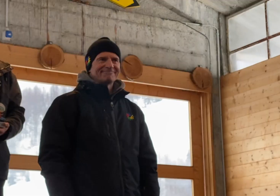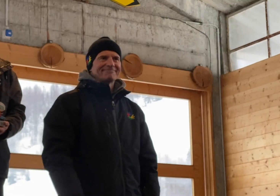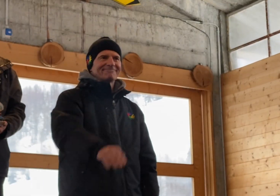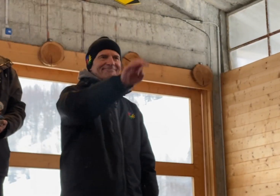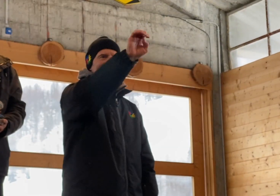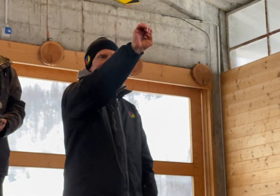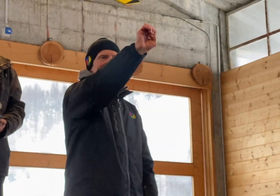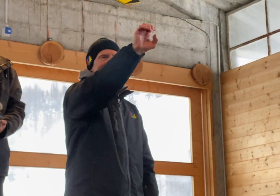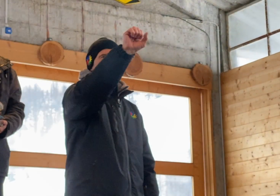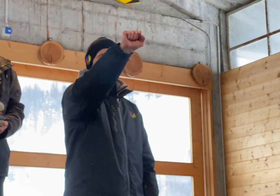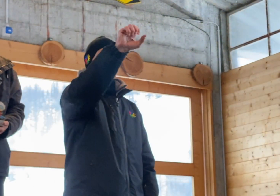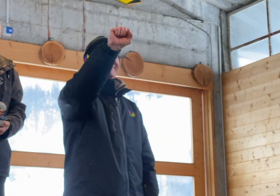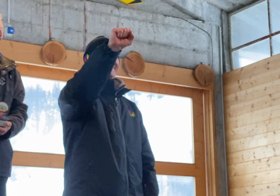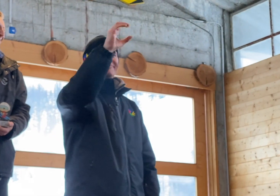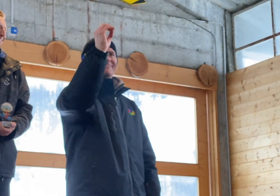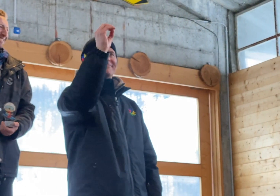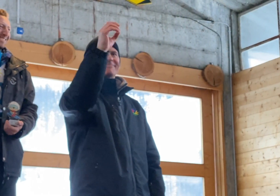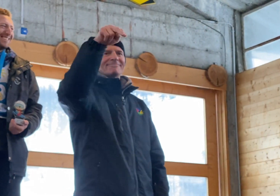E-S-S-O-N.